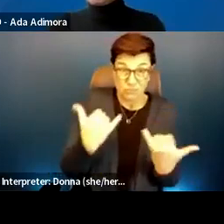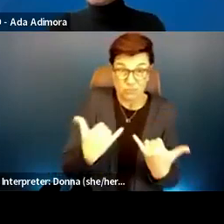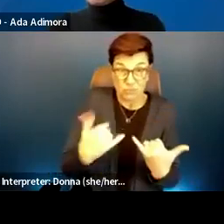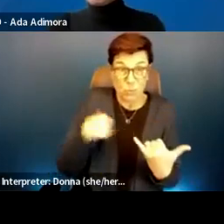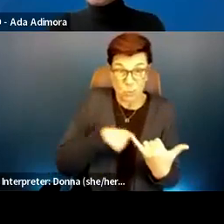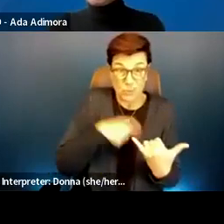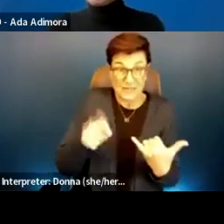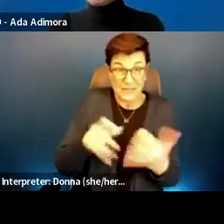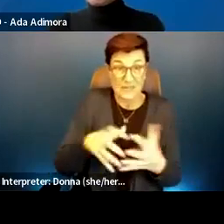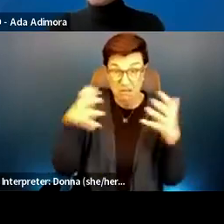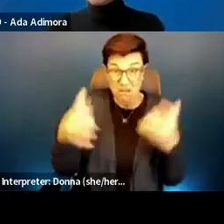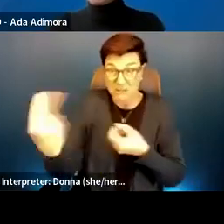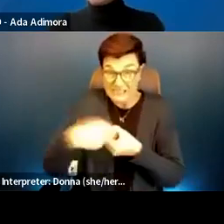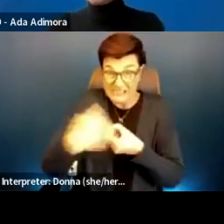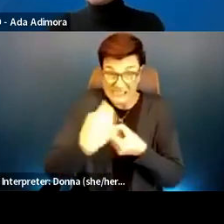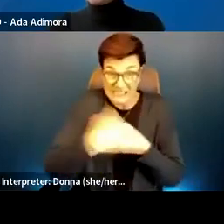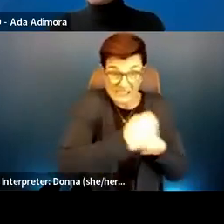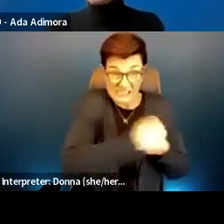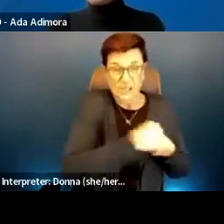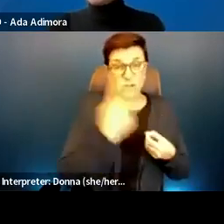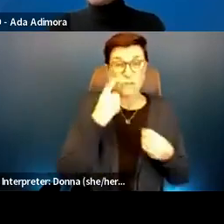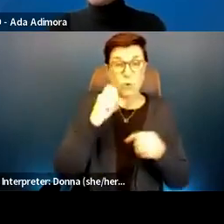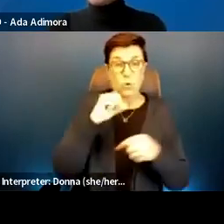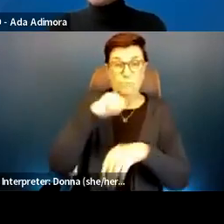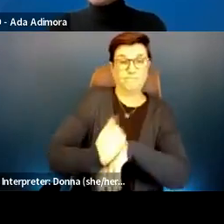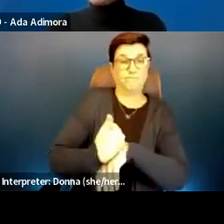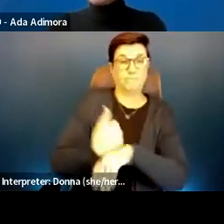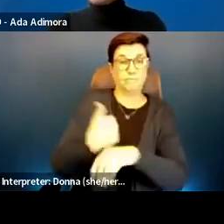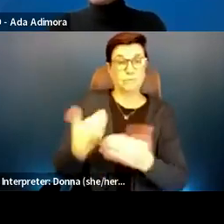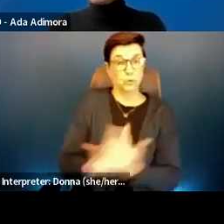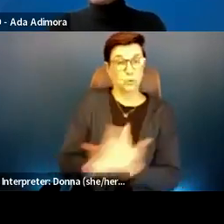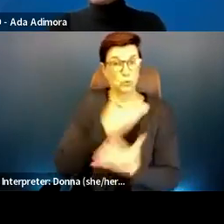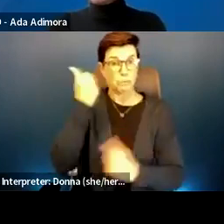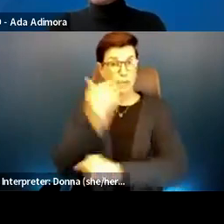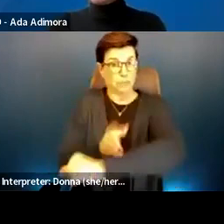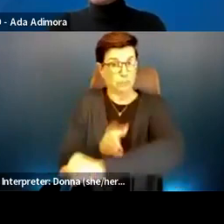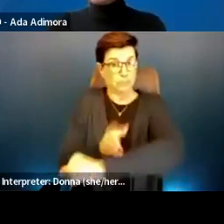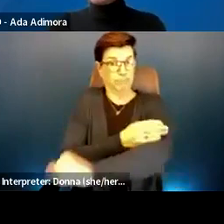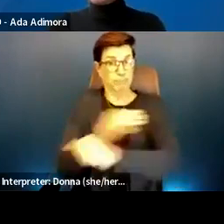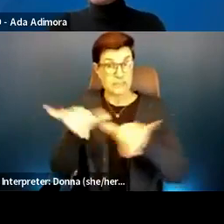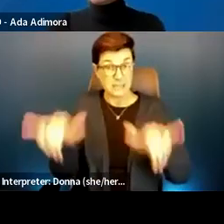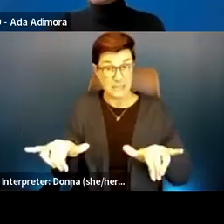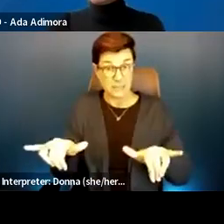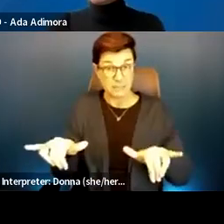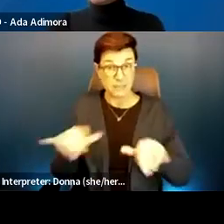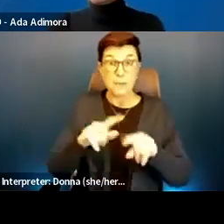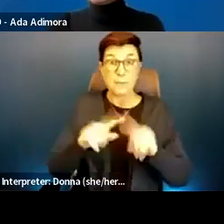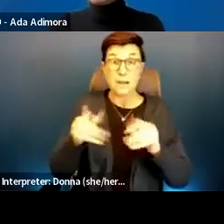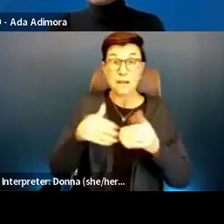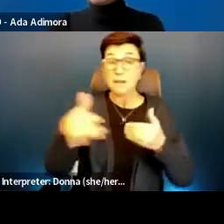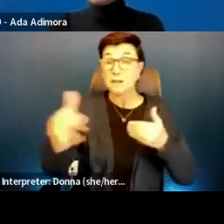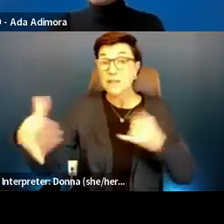to establish a better system that can be more workable, but at the end of the day, it's not going to be that expensive.